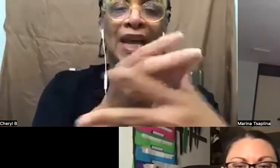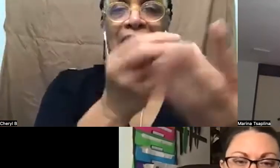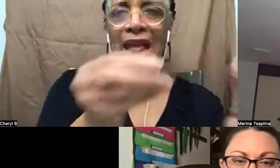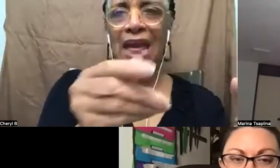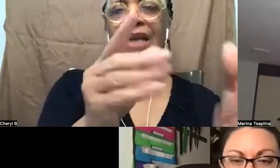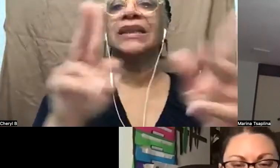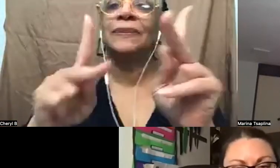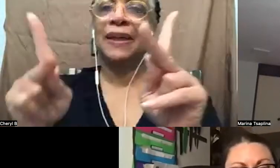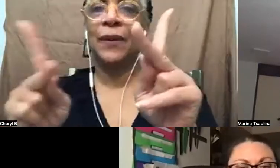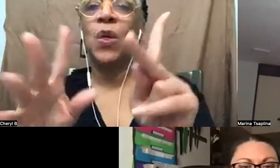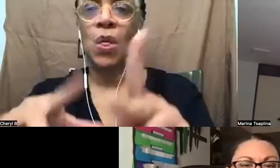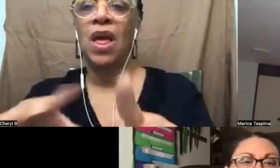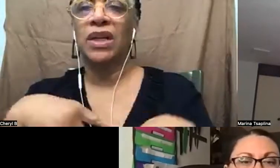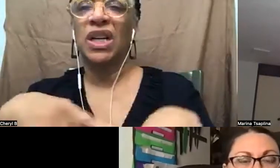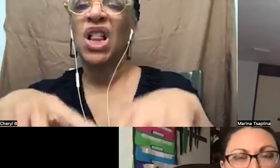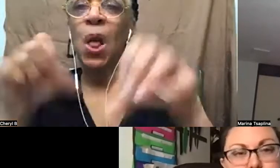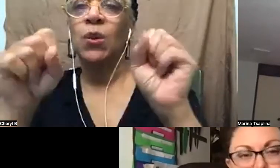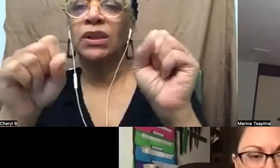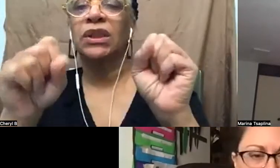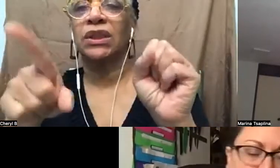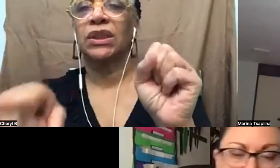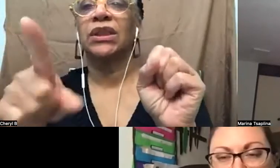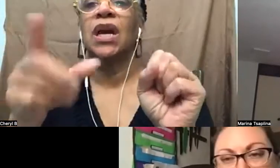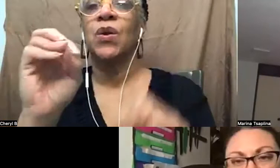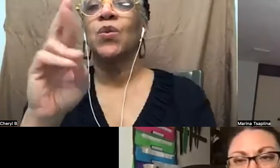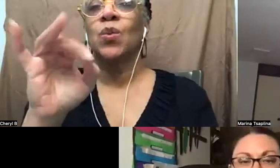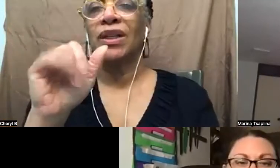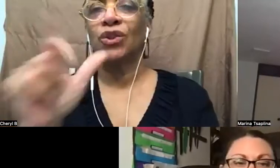and racial capitalism continue to imperil.